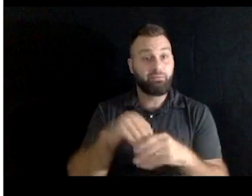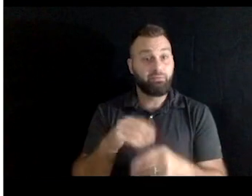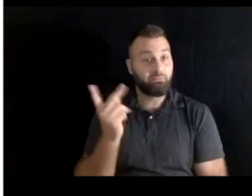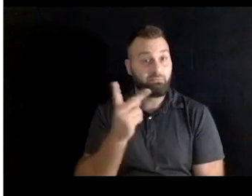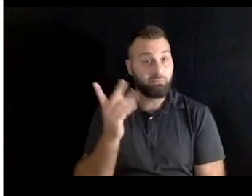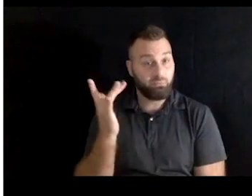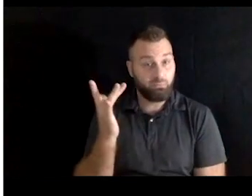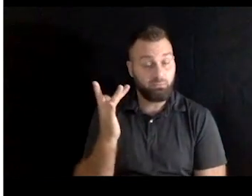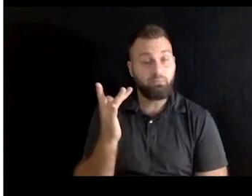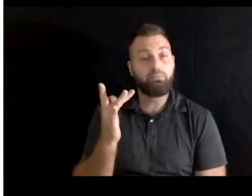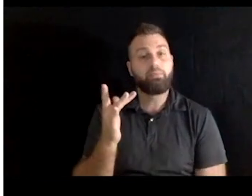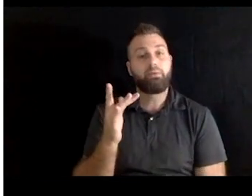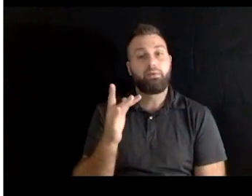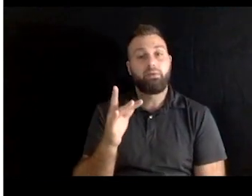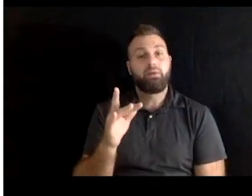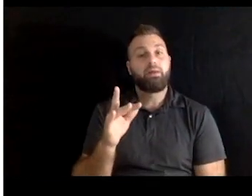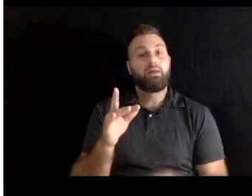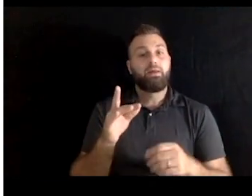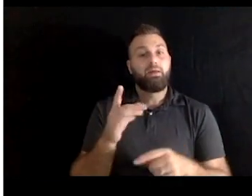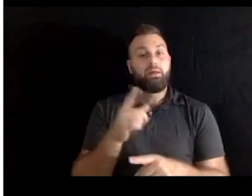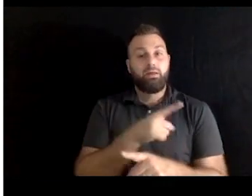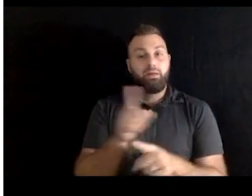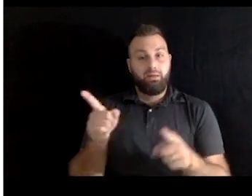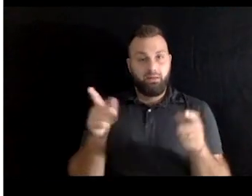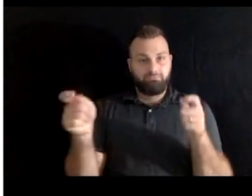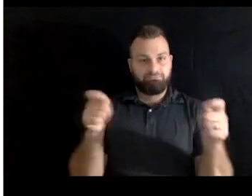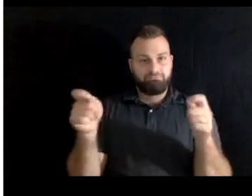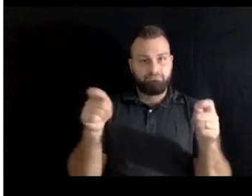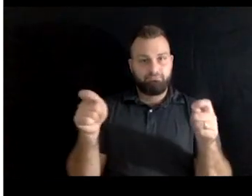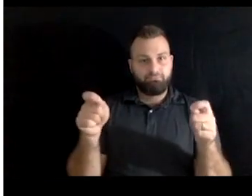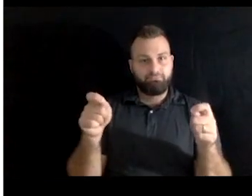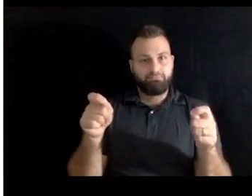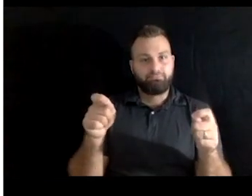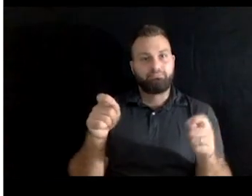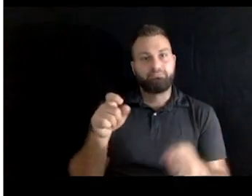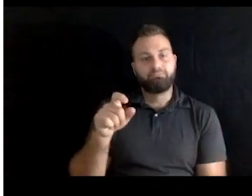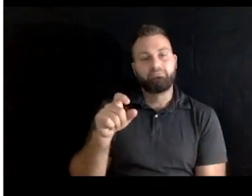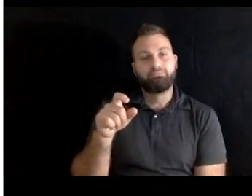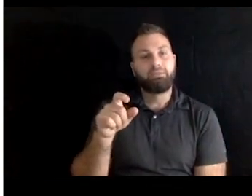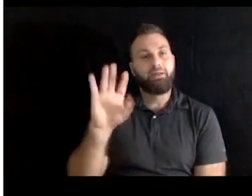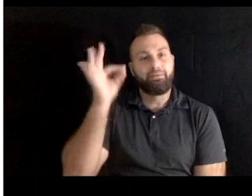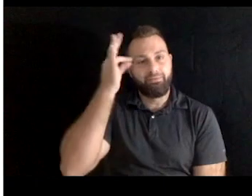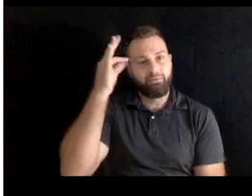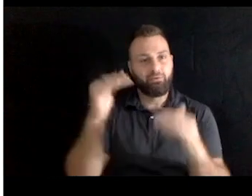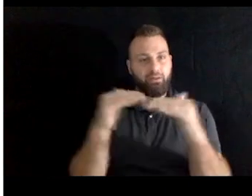services administration overseas vocational rehabilitation. At the federal level.